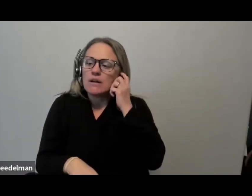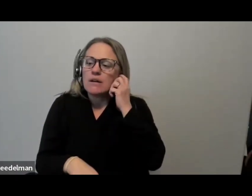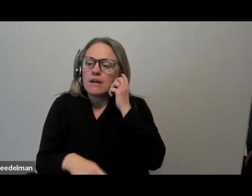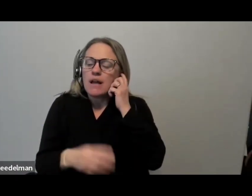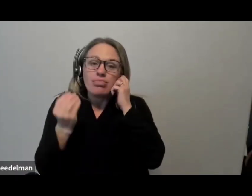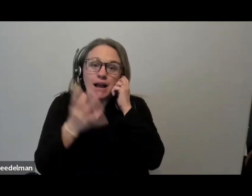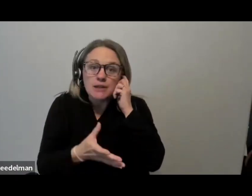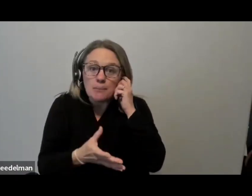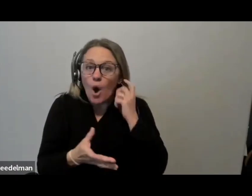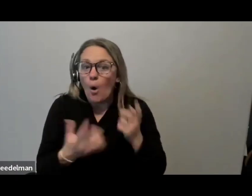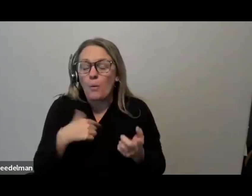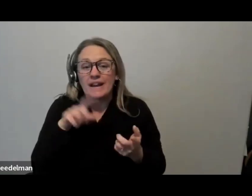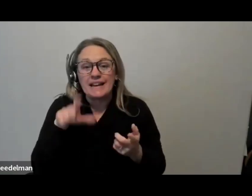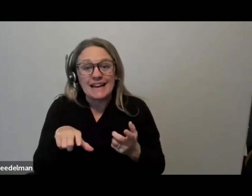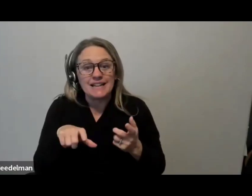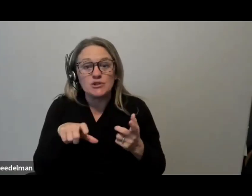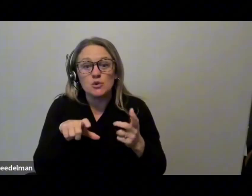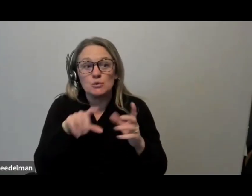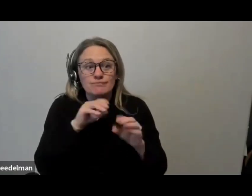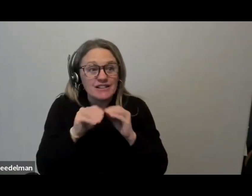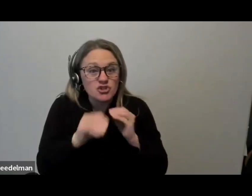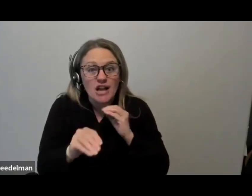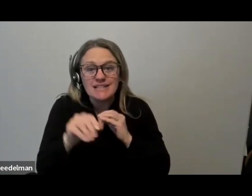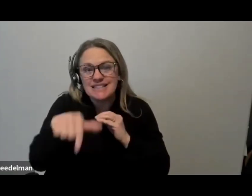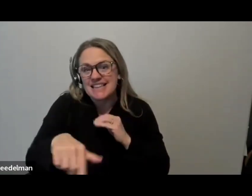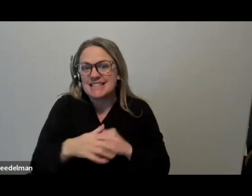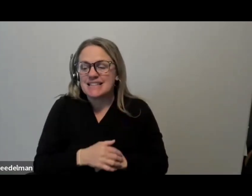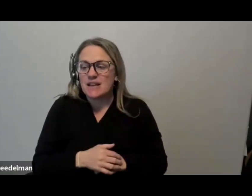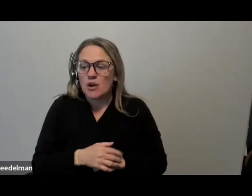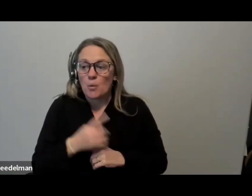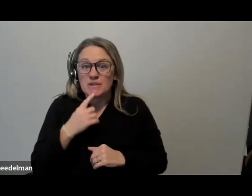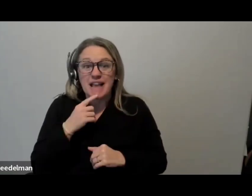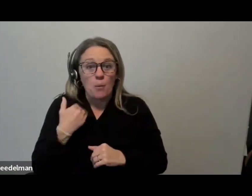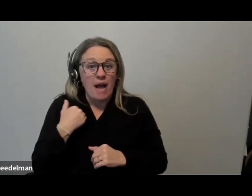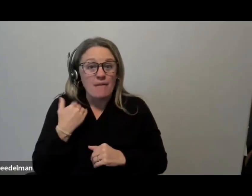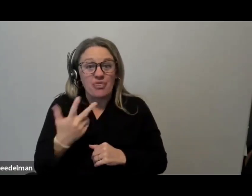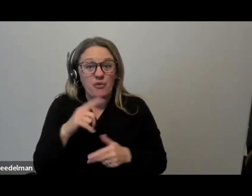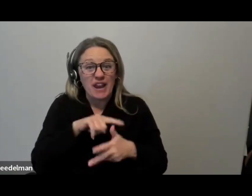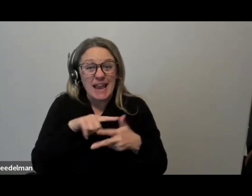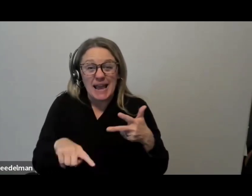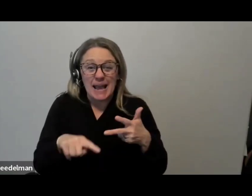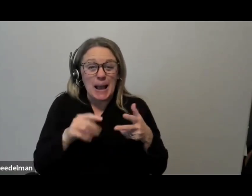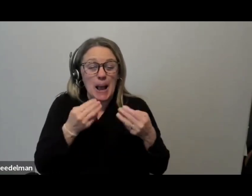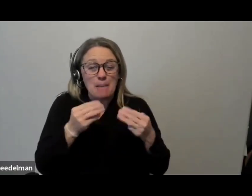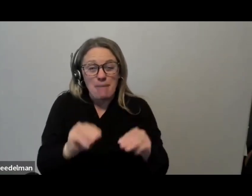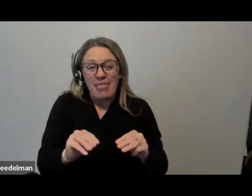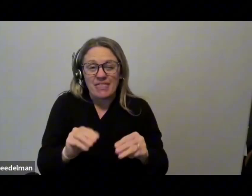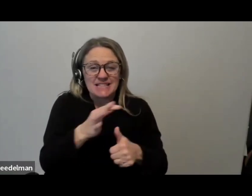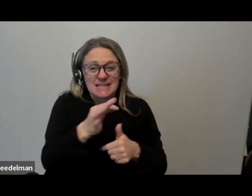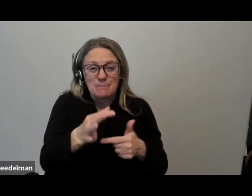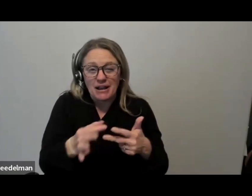We can say we give you three methods to pick from and let's figure out where are you at in your accessibility journey and what method's gonna